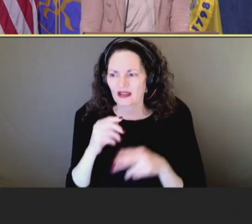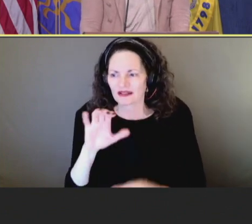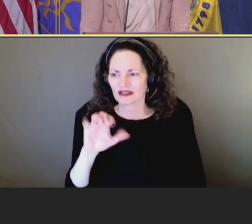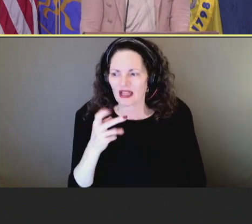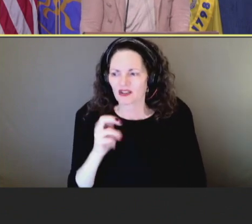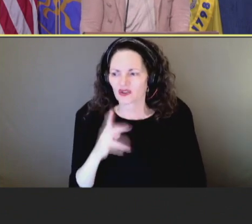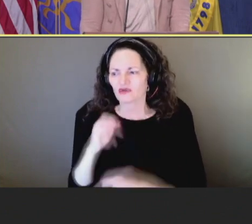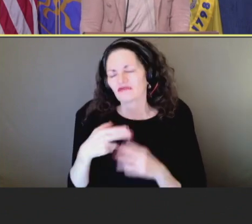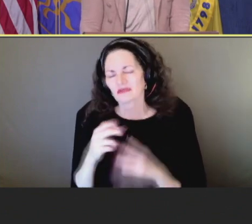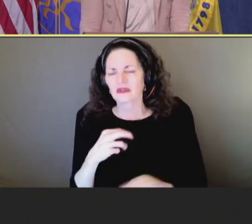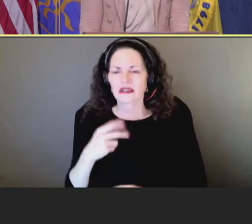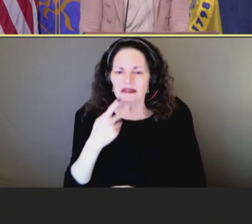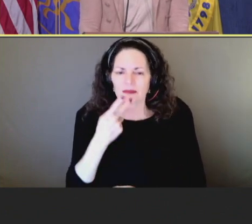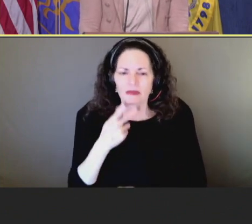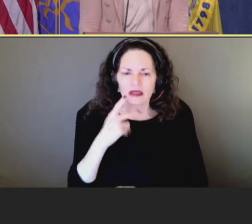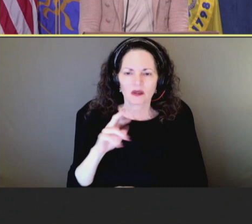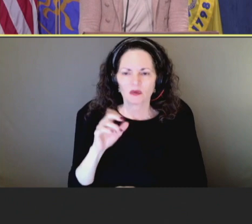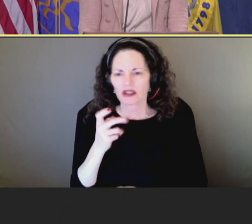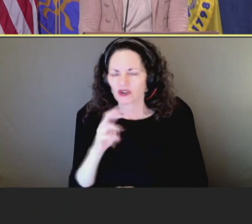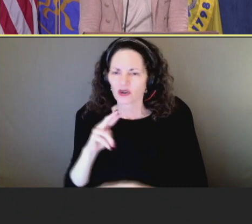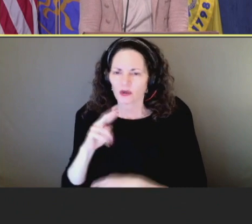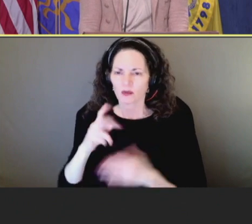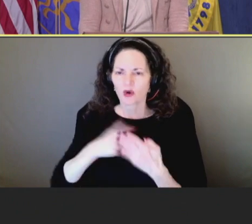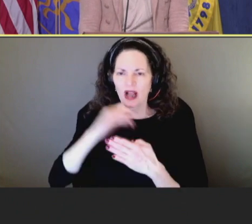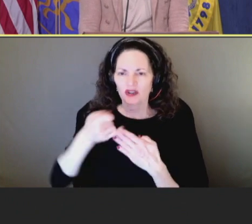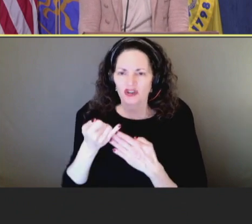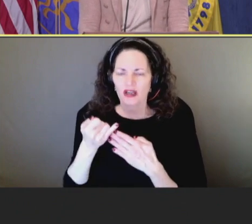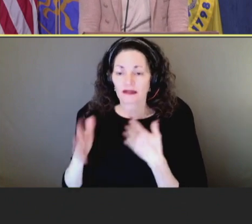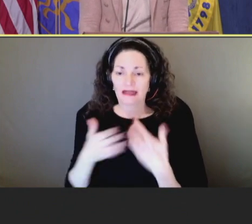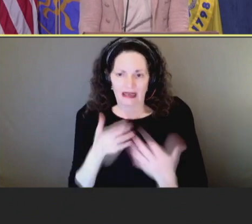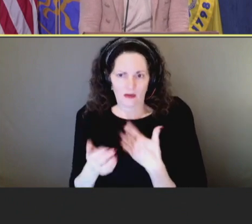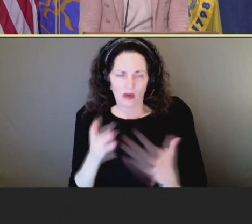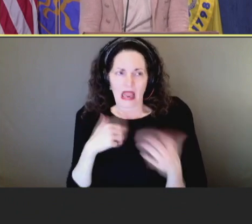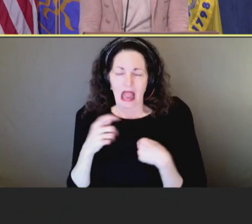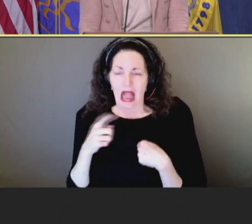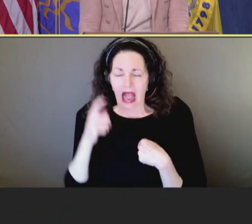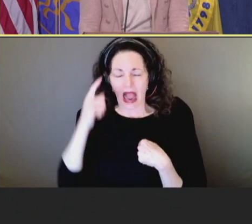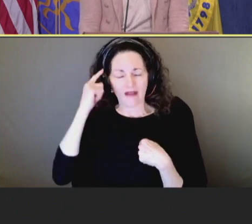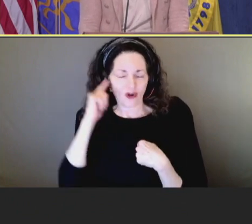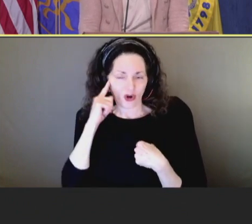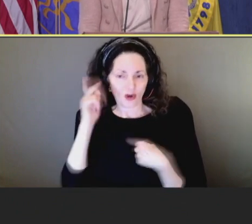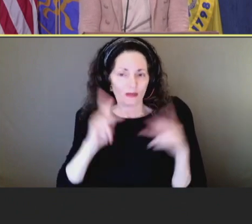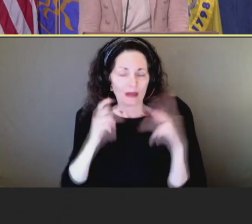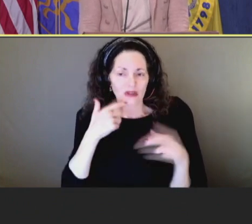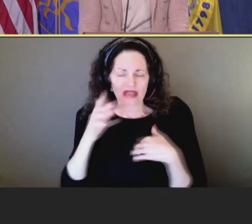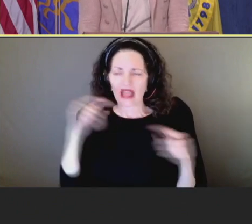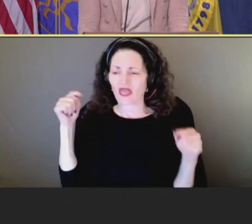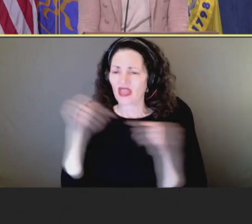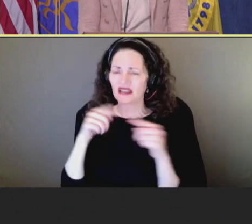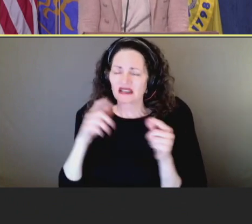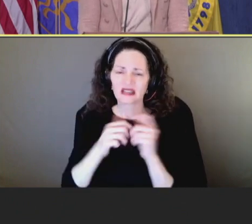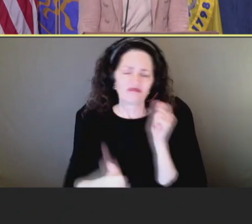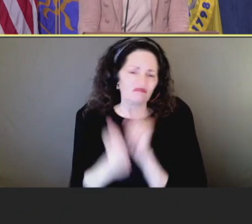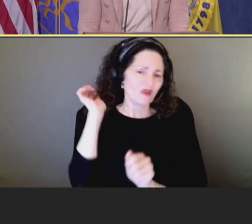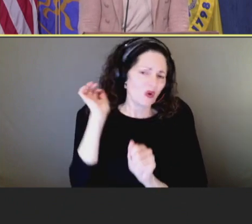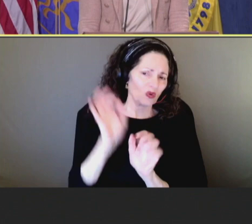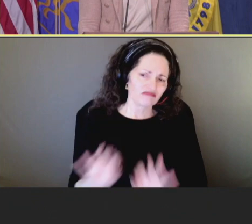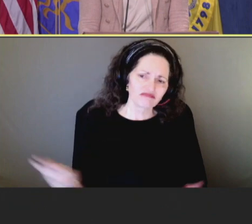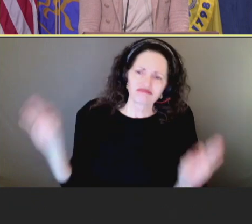described as the most hopeful time in history for cancer research, and that came from a long-time